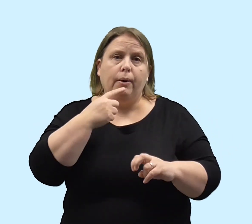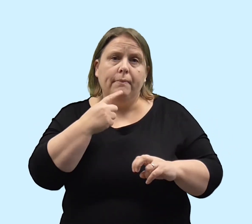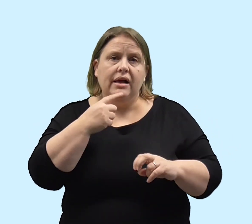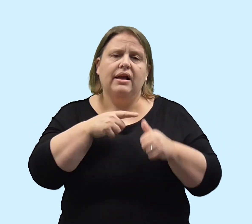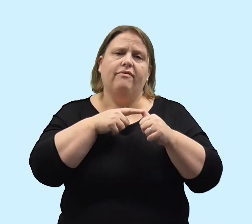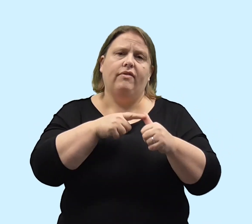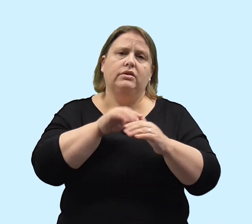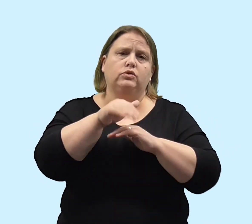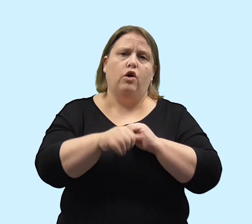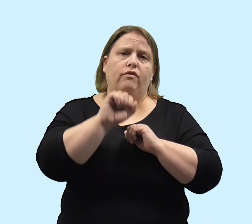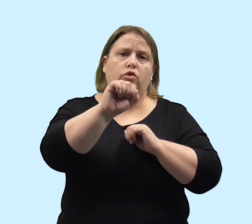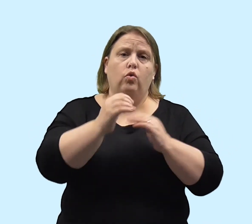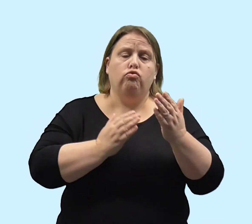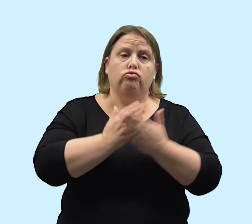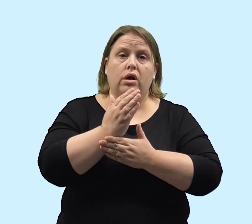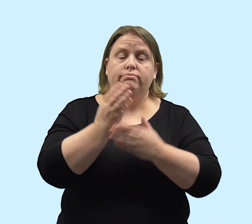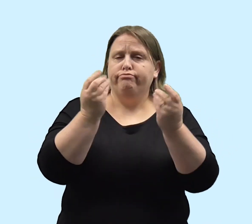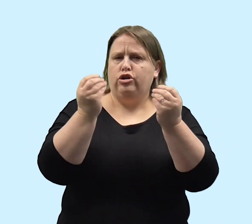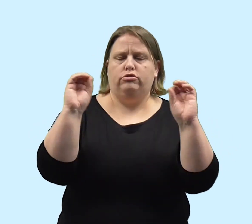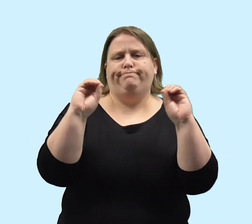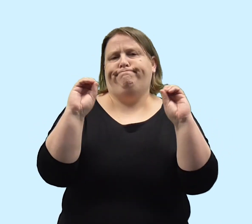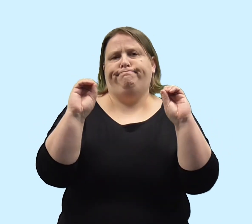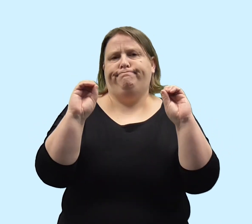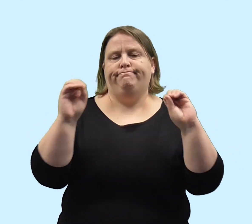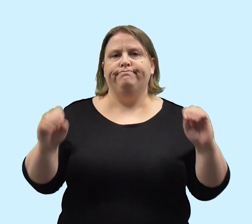and advise about your rights, at no cost to you.